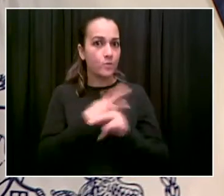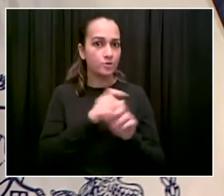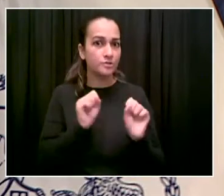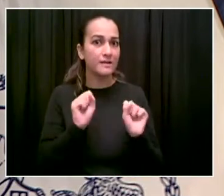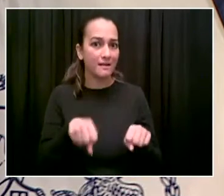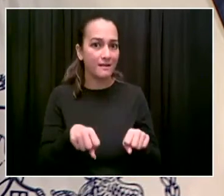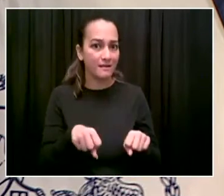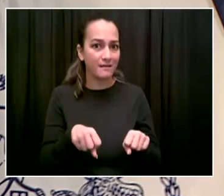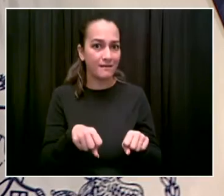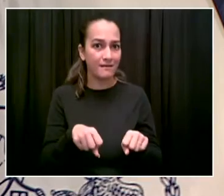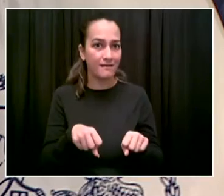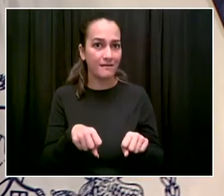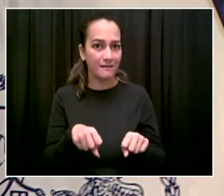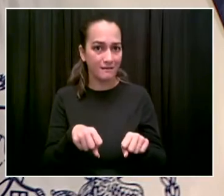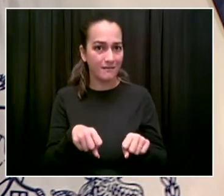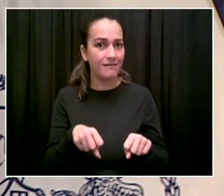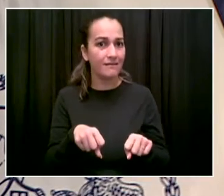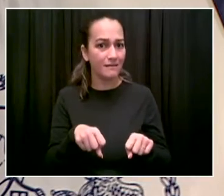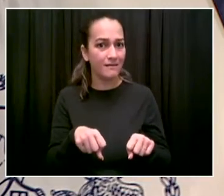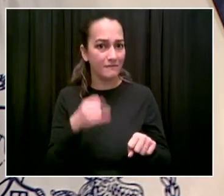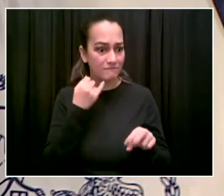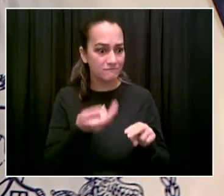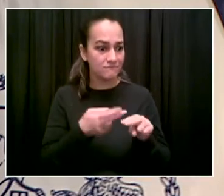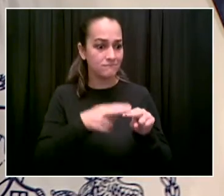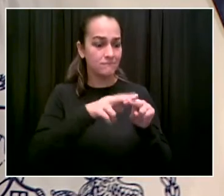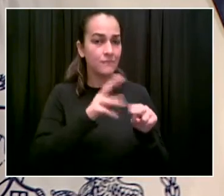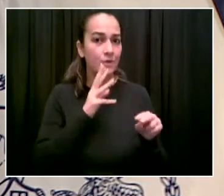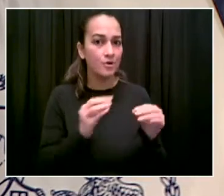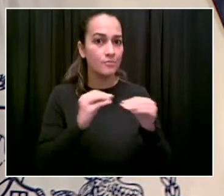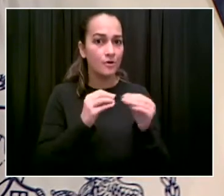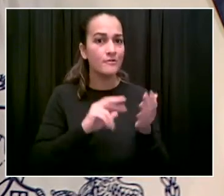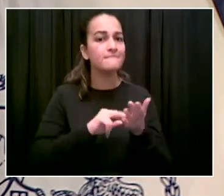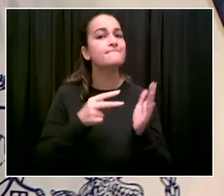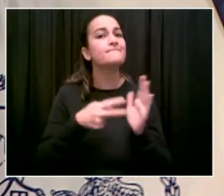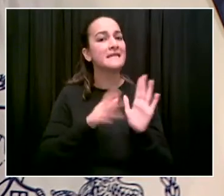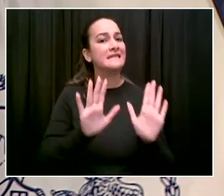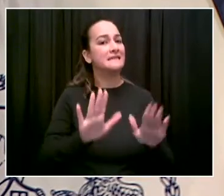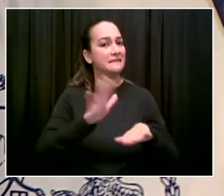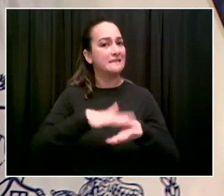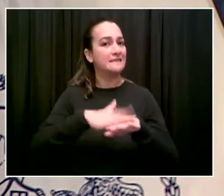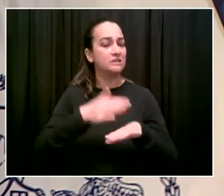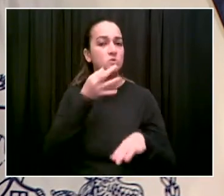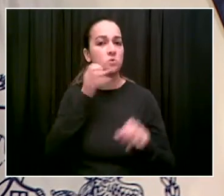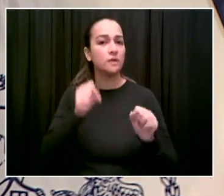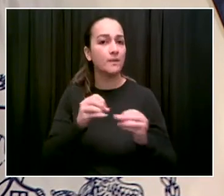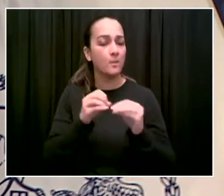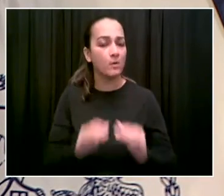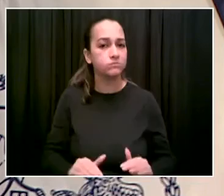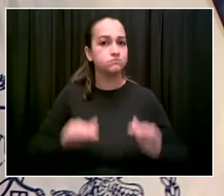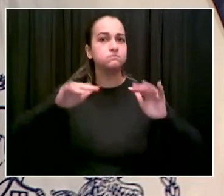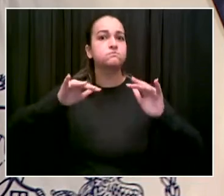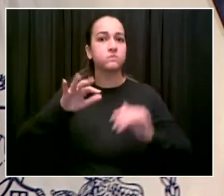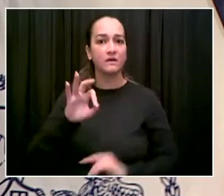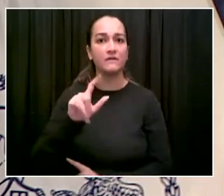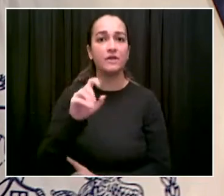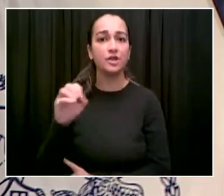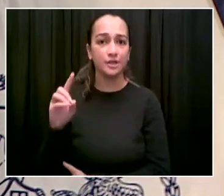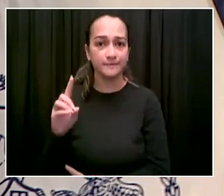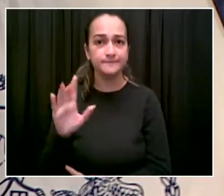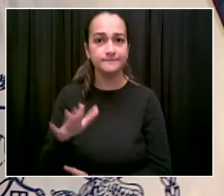SITUIOATN AND BE CAREFUL. IF YOU ARE OUTSIDE, BE AWARE YOU COULD